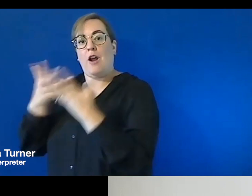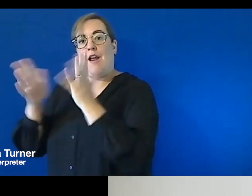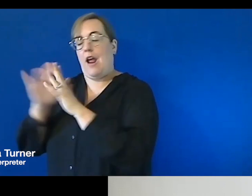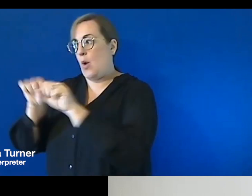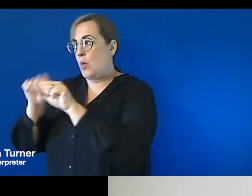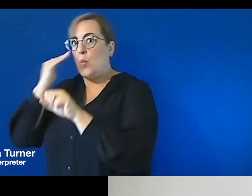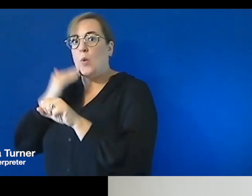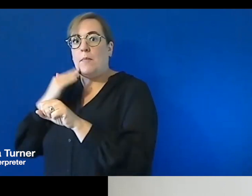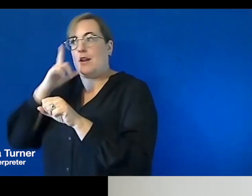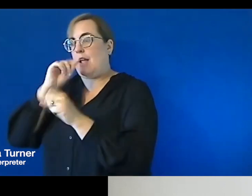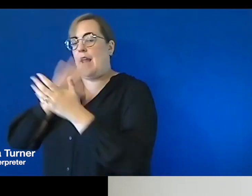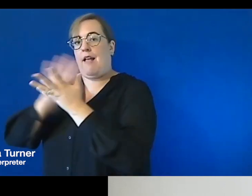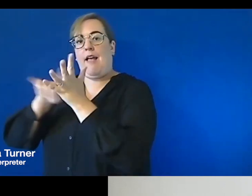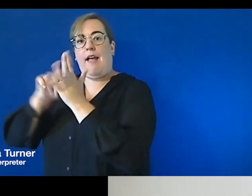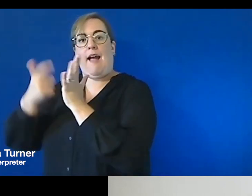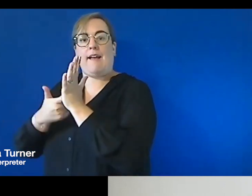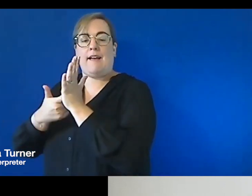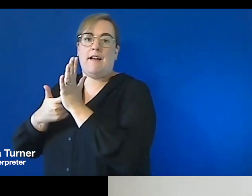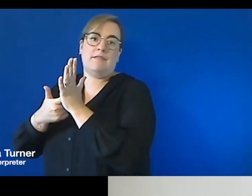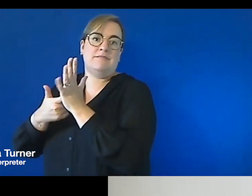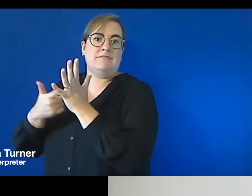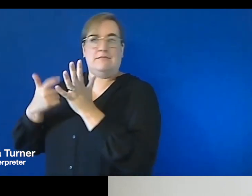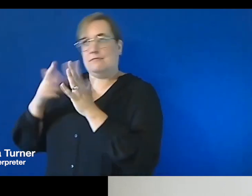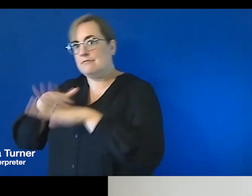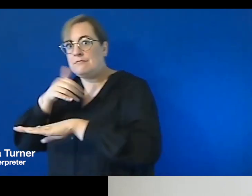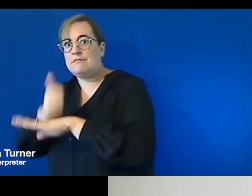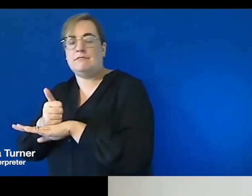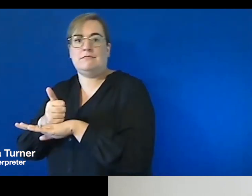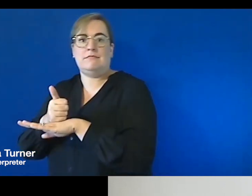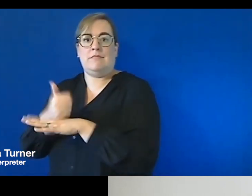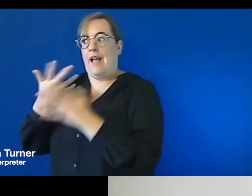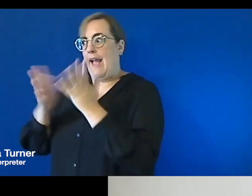could create better innovation or equal innovation, how they're able to create a